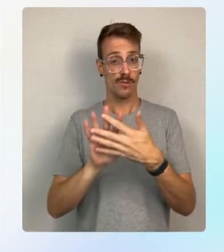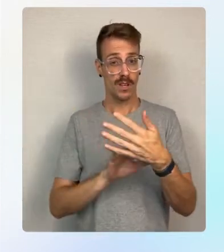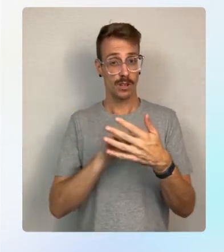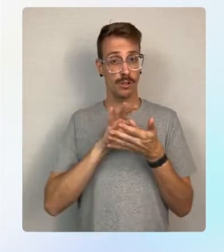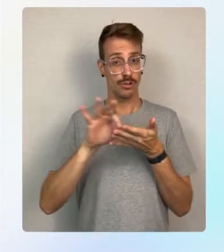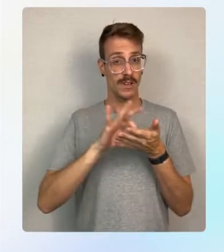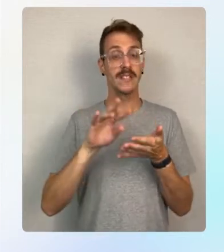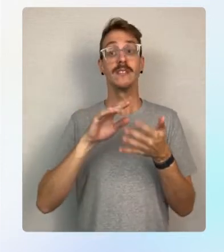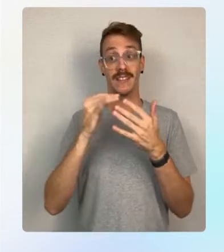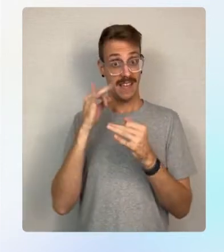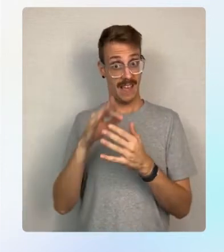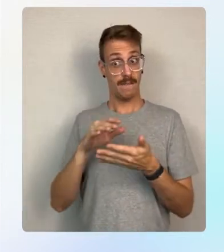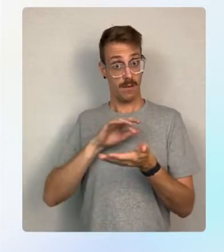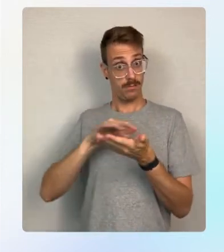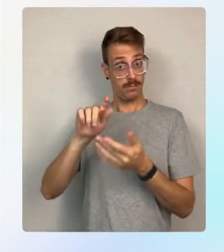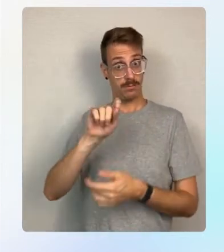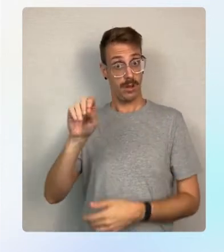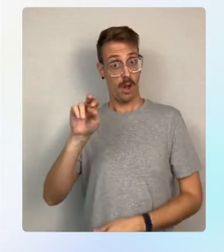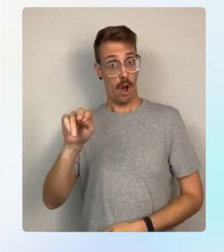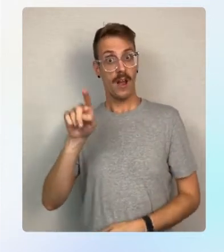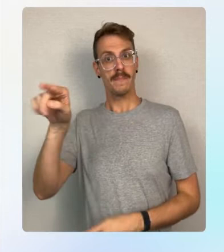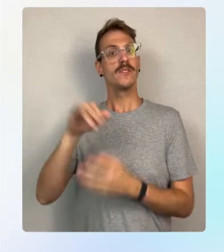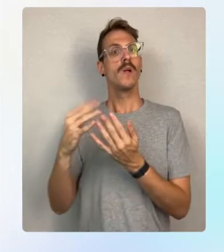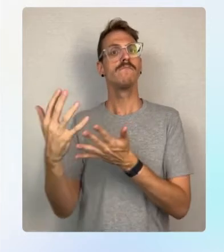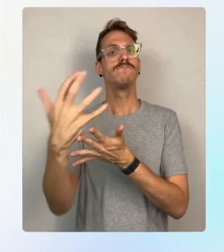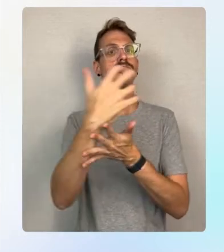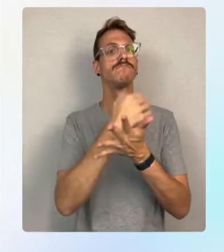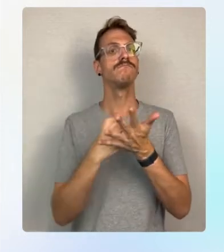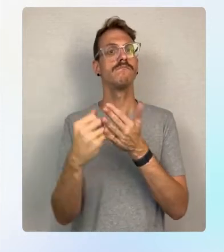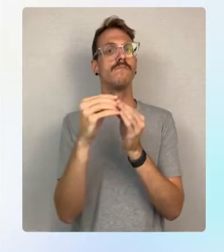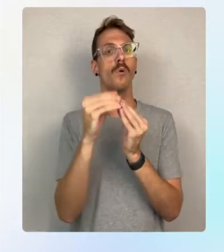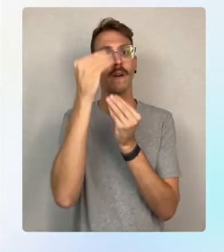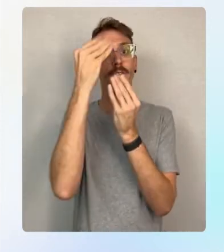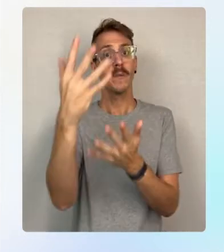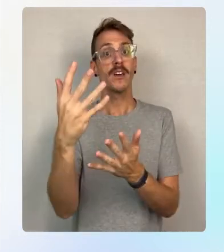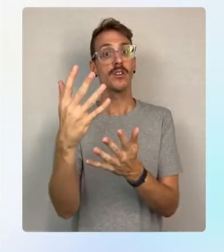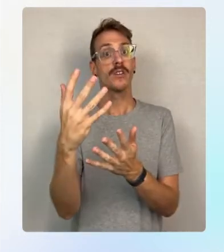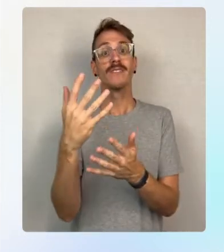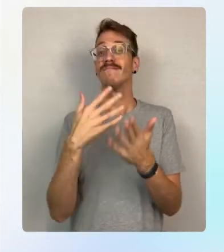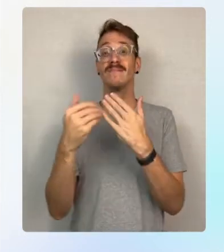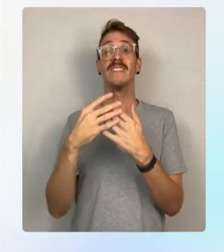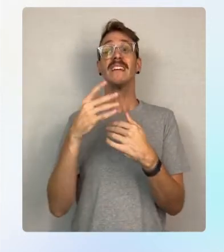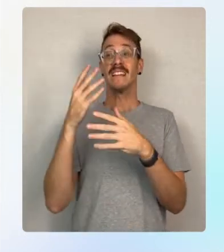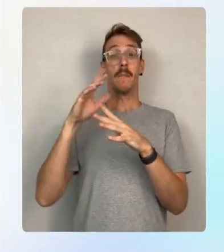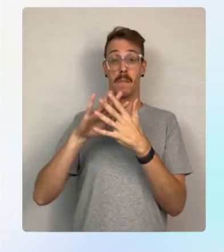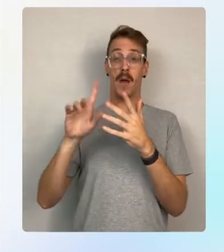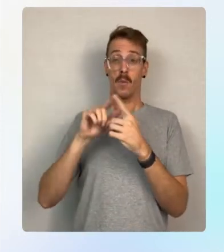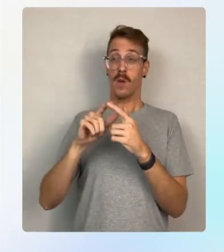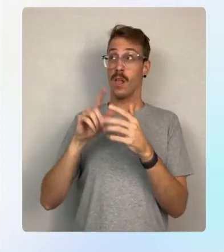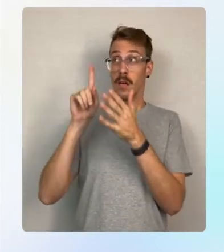Doing so will tell Perfetto to gather more information at the expense of profiling overhead.